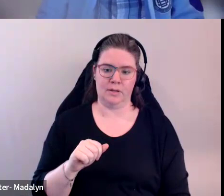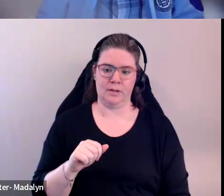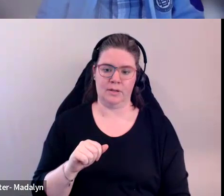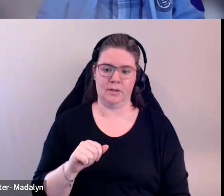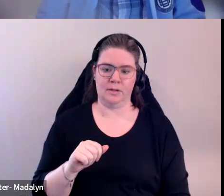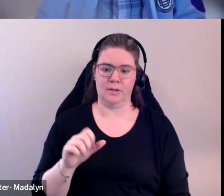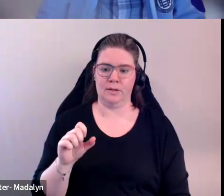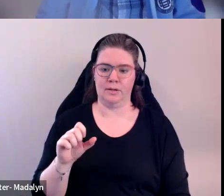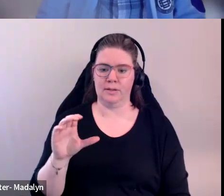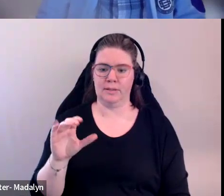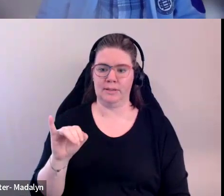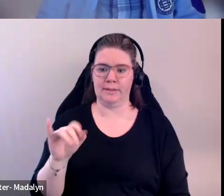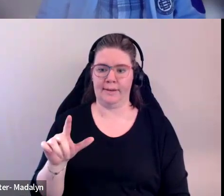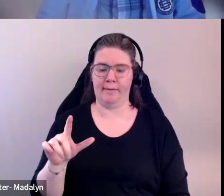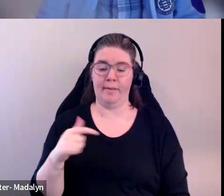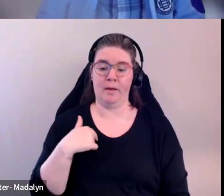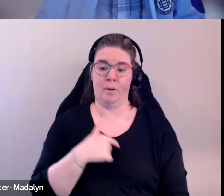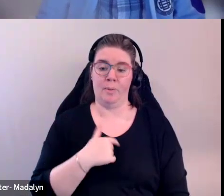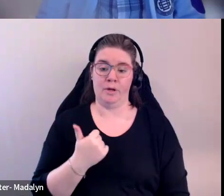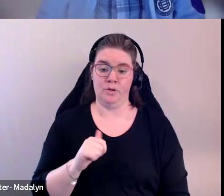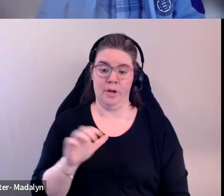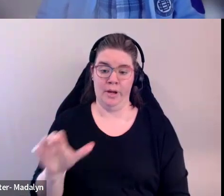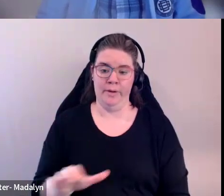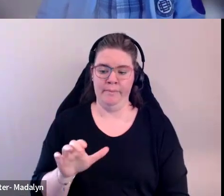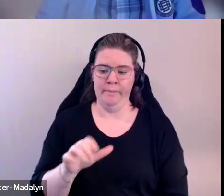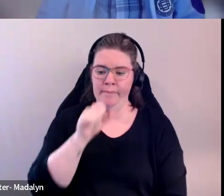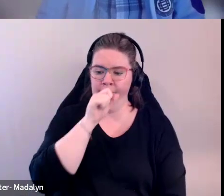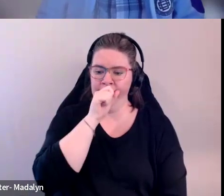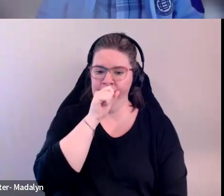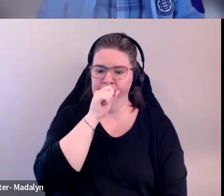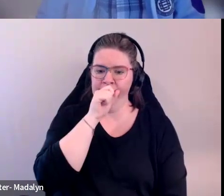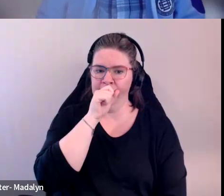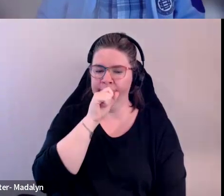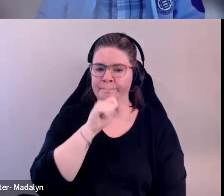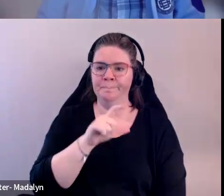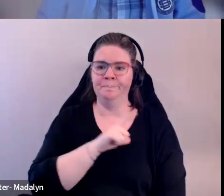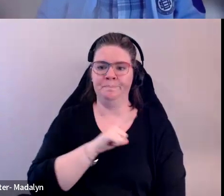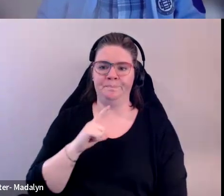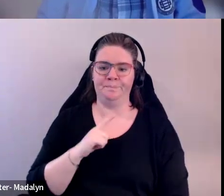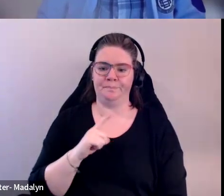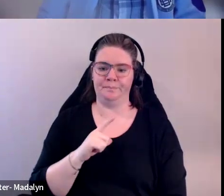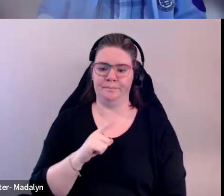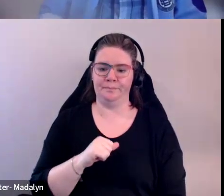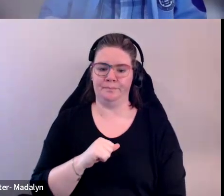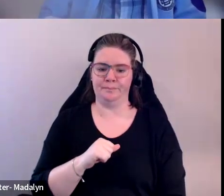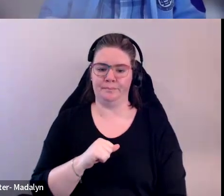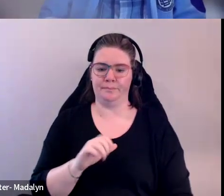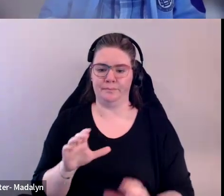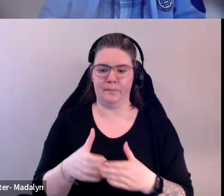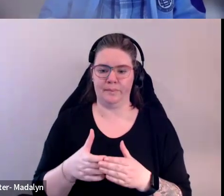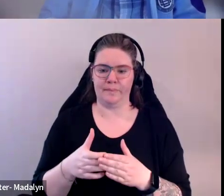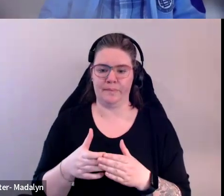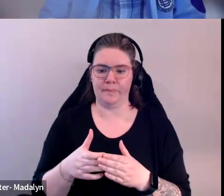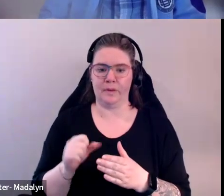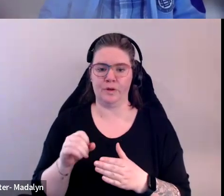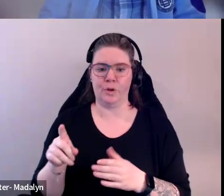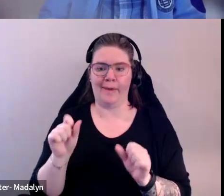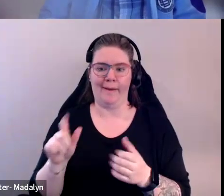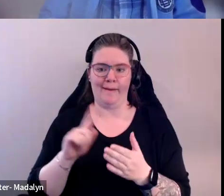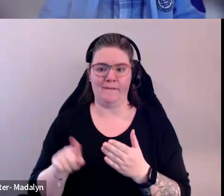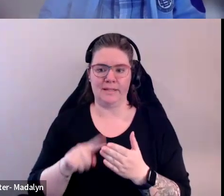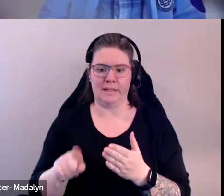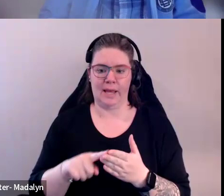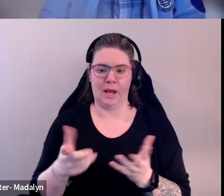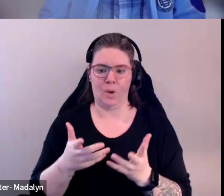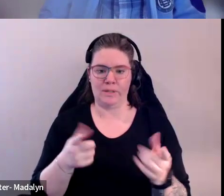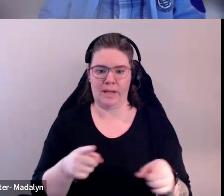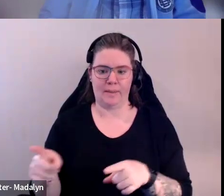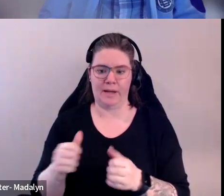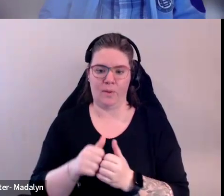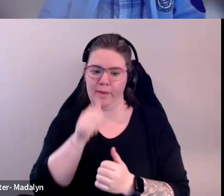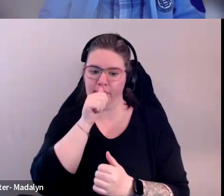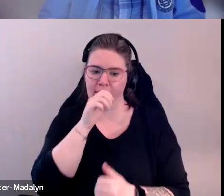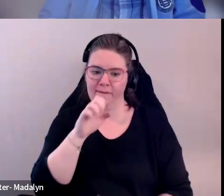Tom Olin: try to do an act. A committee legislative committee on the so they can investigate what's happening with private equity in our state.